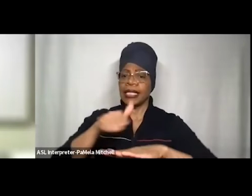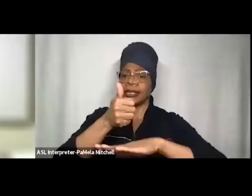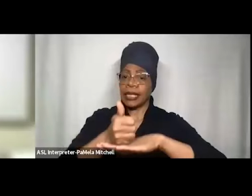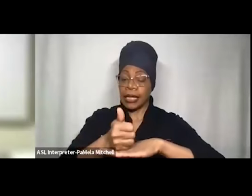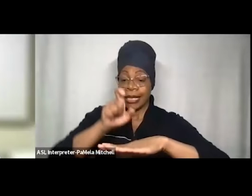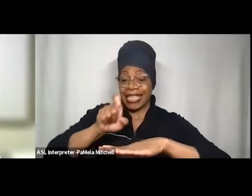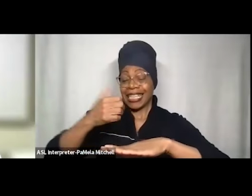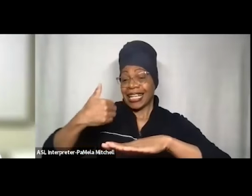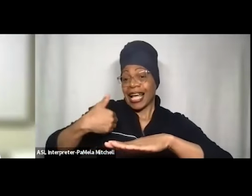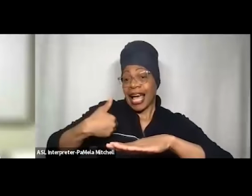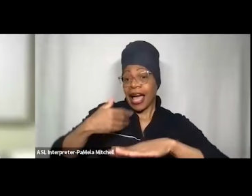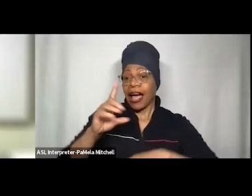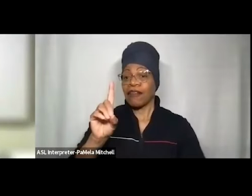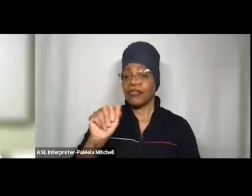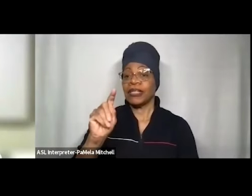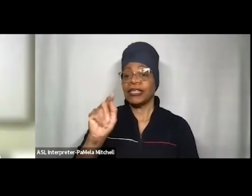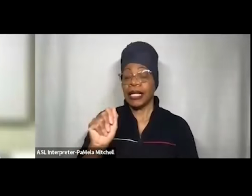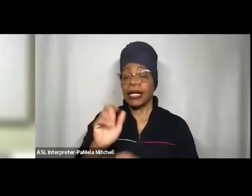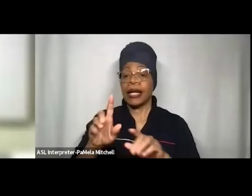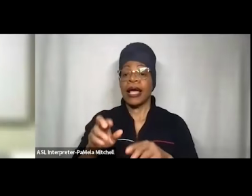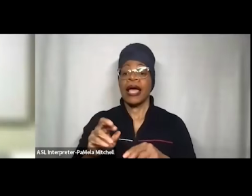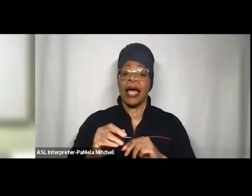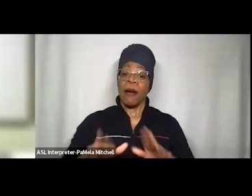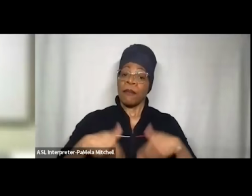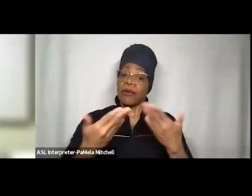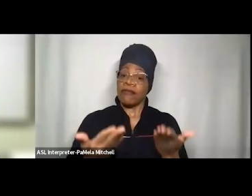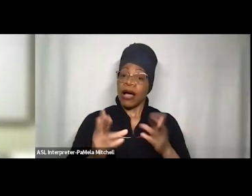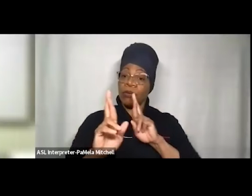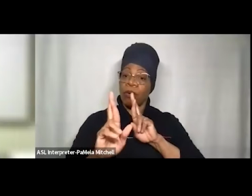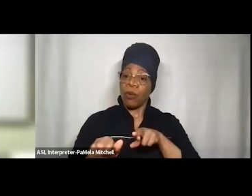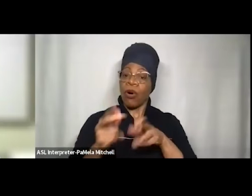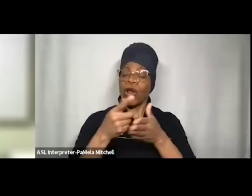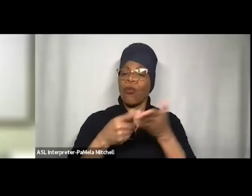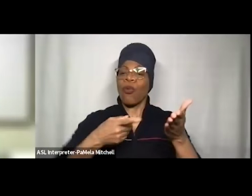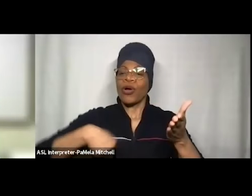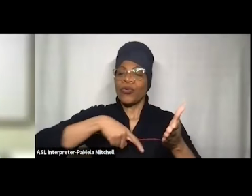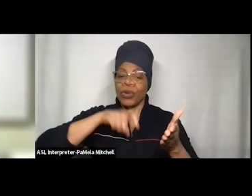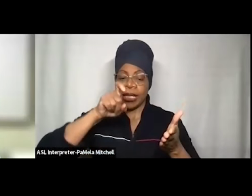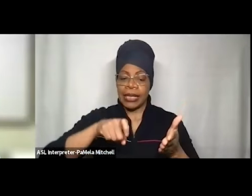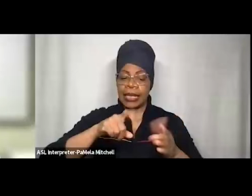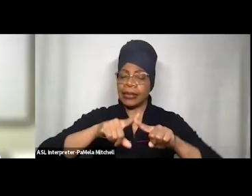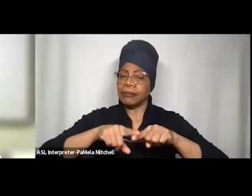and provide reporting about what it is that we need based on the findings about prevalence rates,